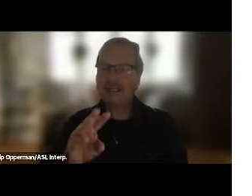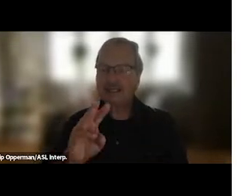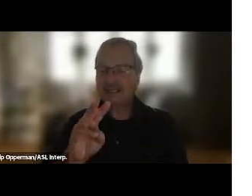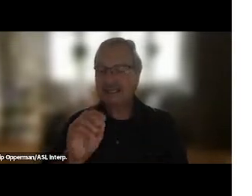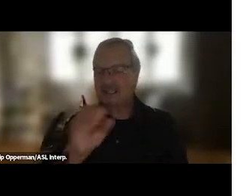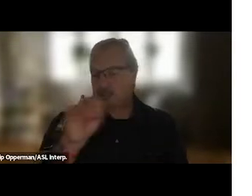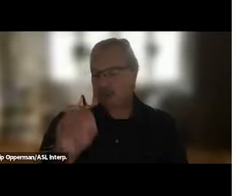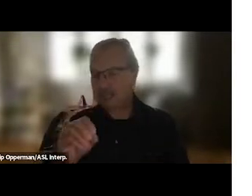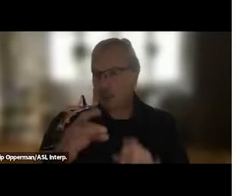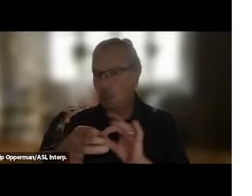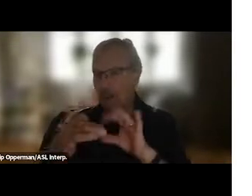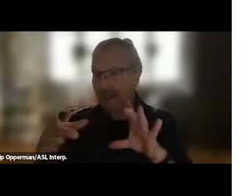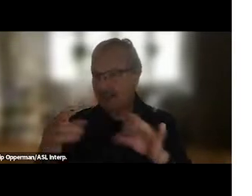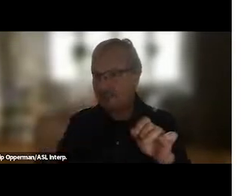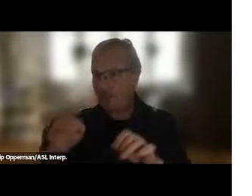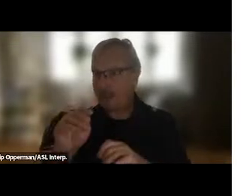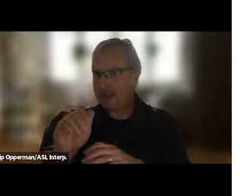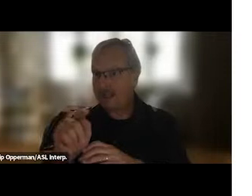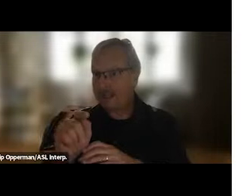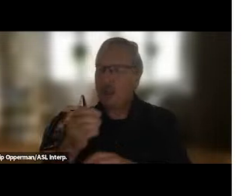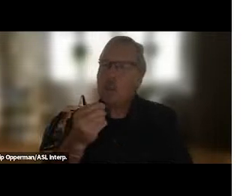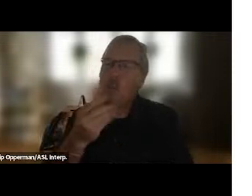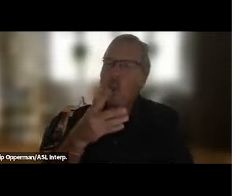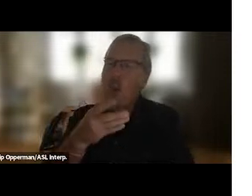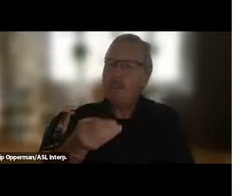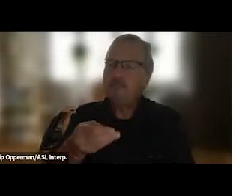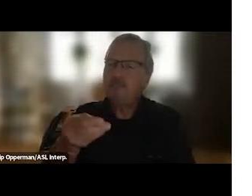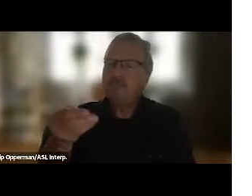had a warm handoff to either community OTPs